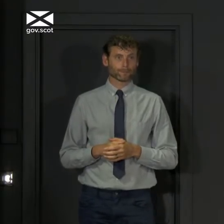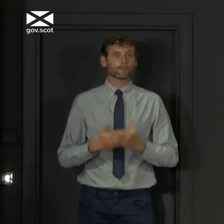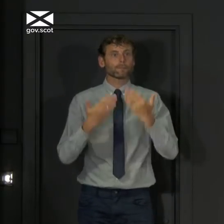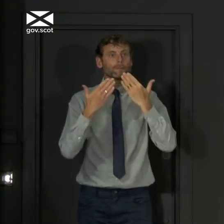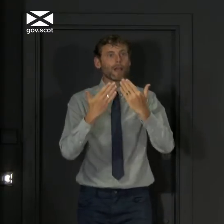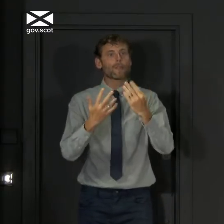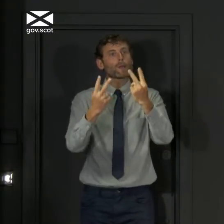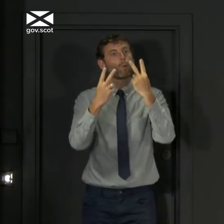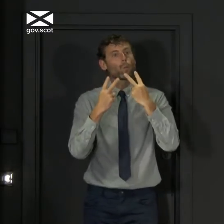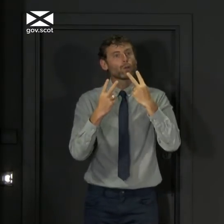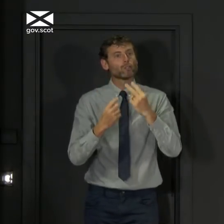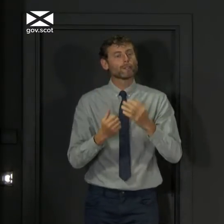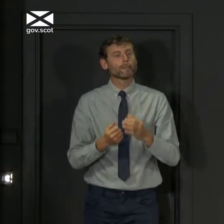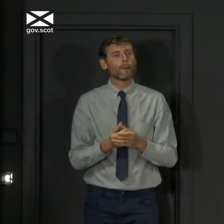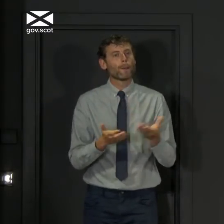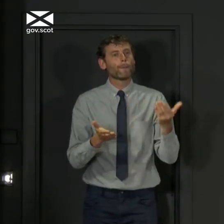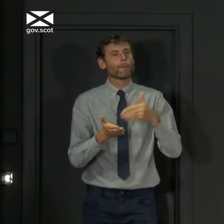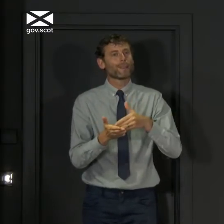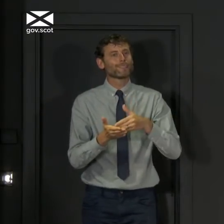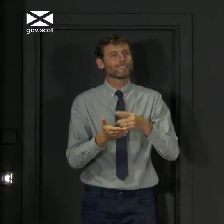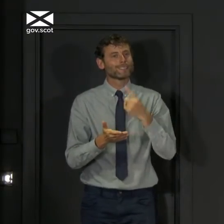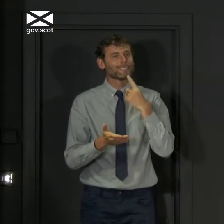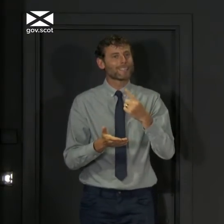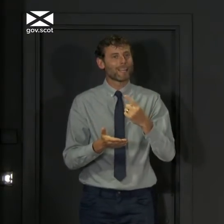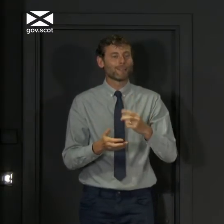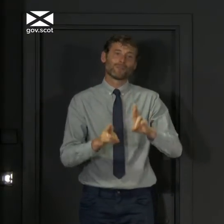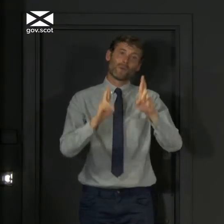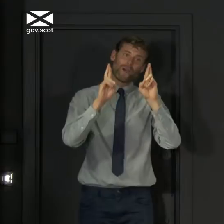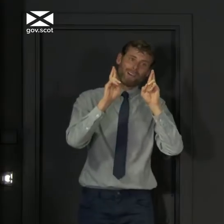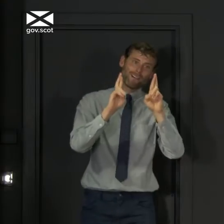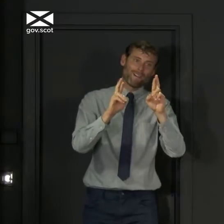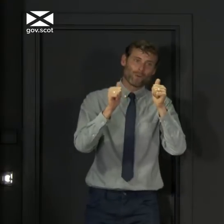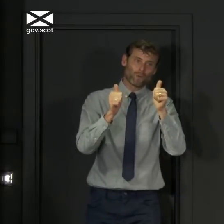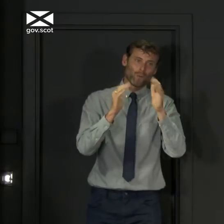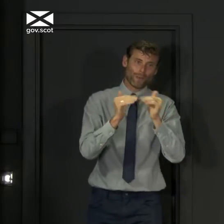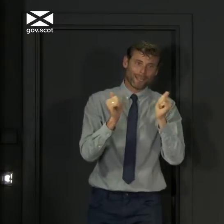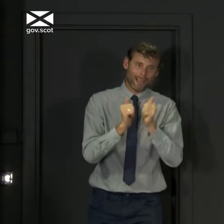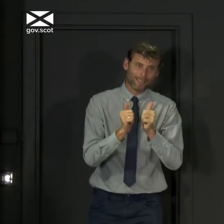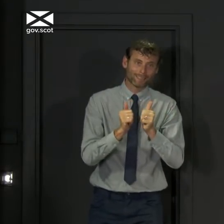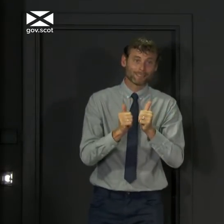you for joining us and can I just end by wishing you a good weekend, as good as it can be in